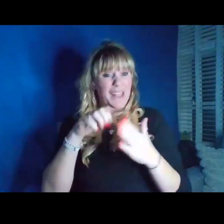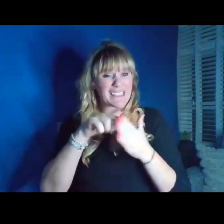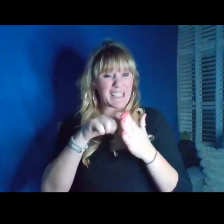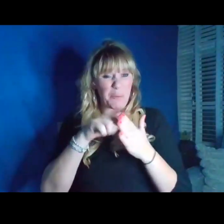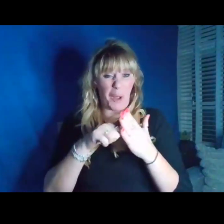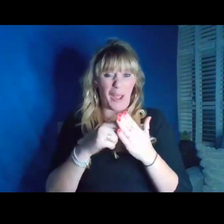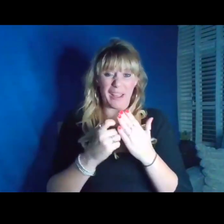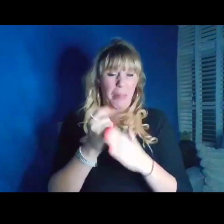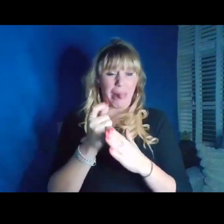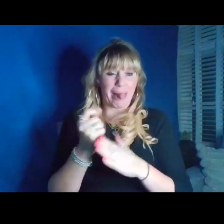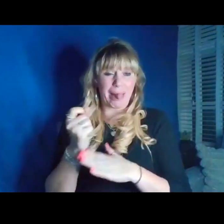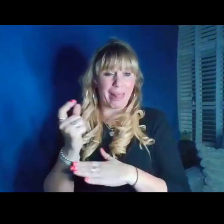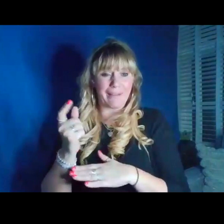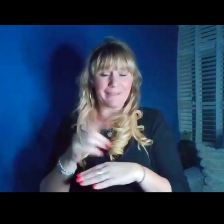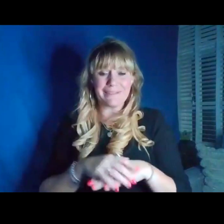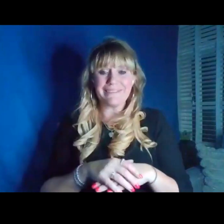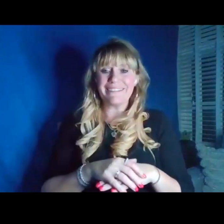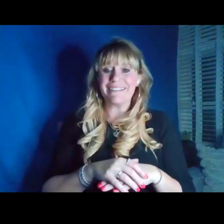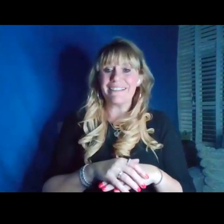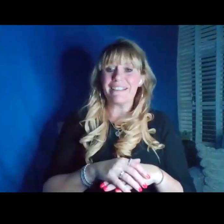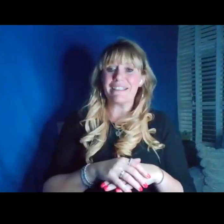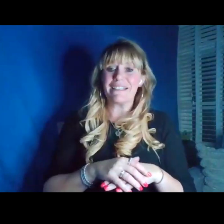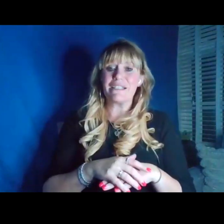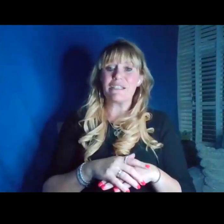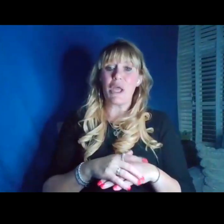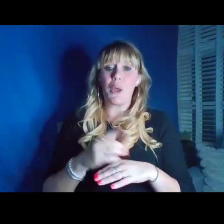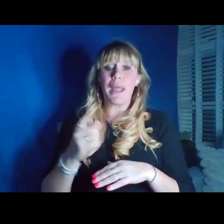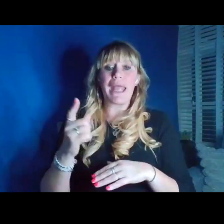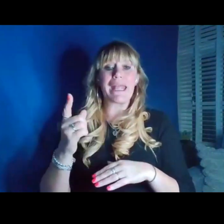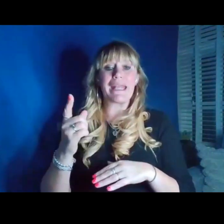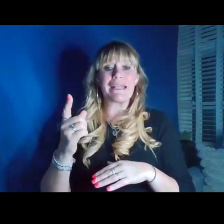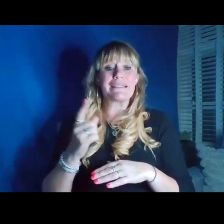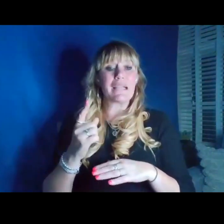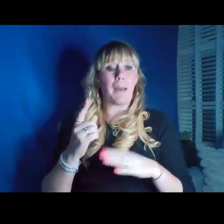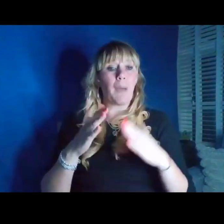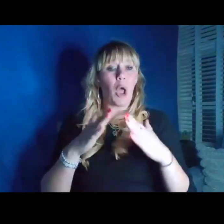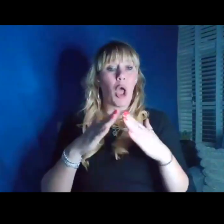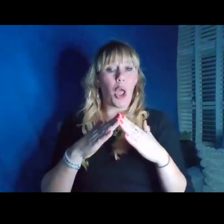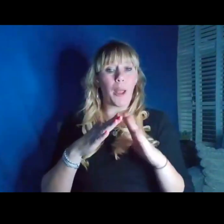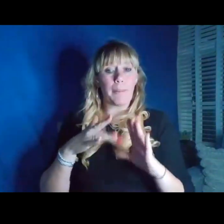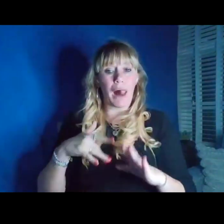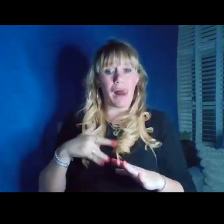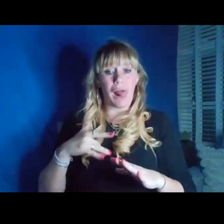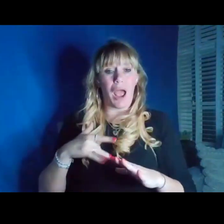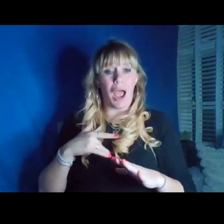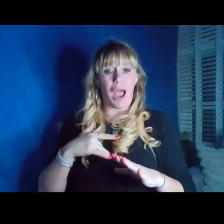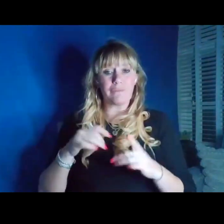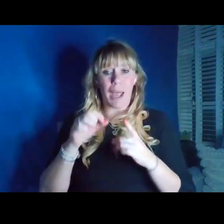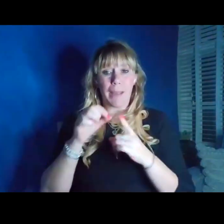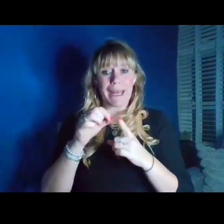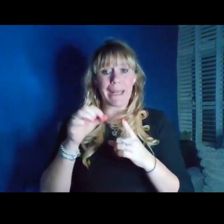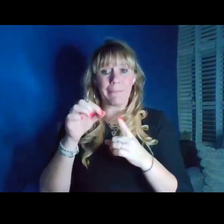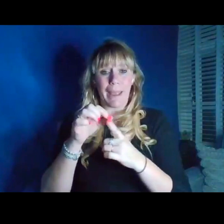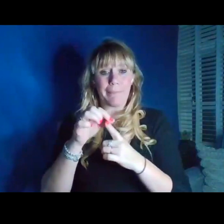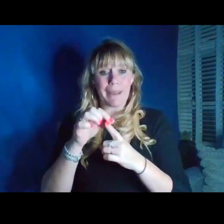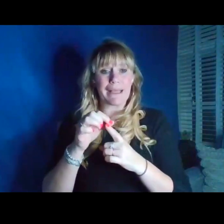You can still get hold of these here and there. Come Home Alive by Penny Pepper.